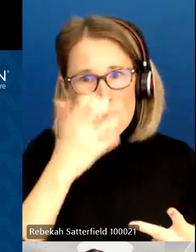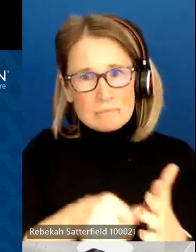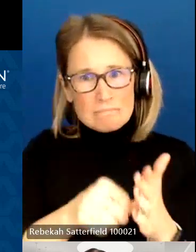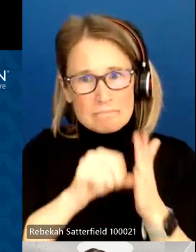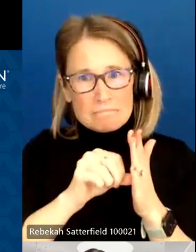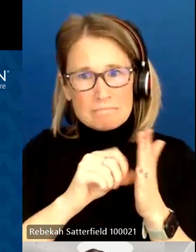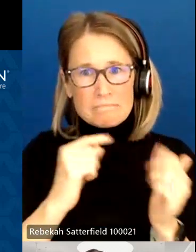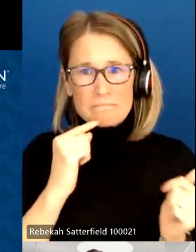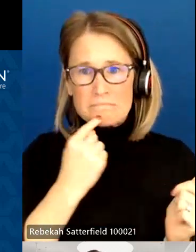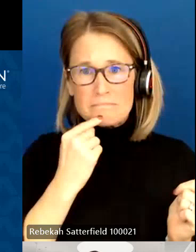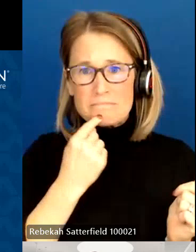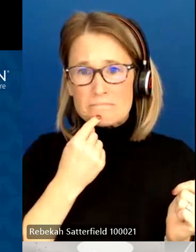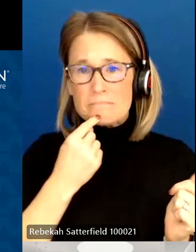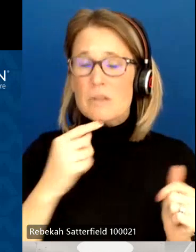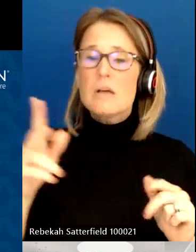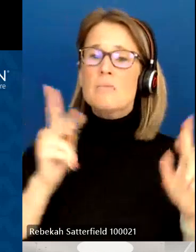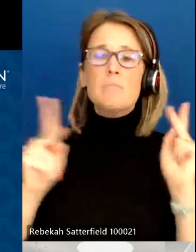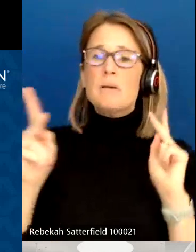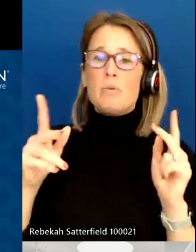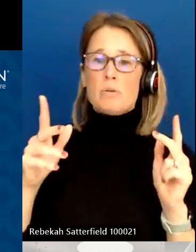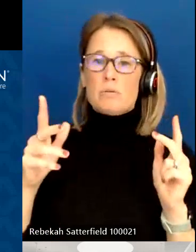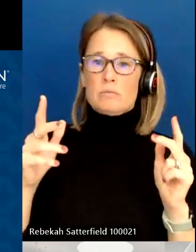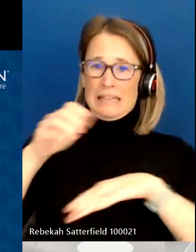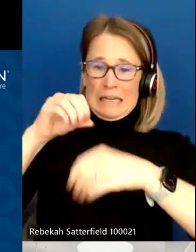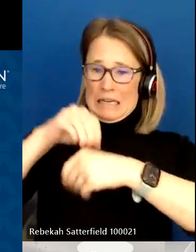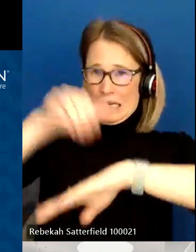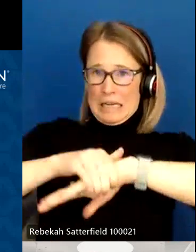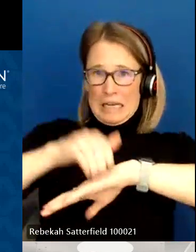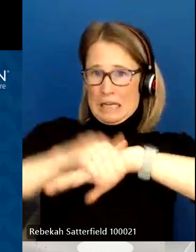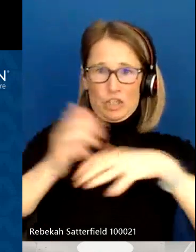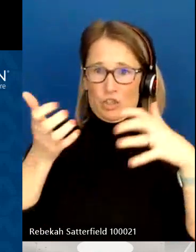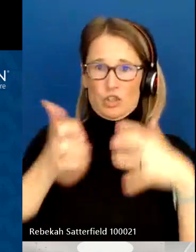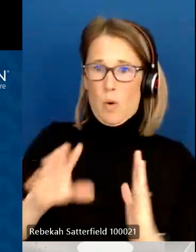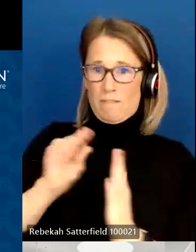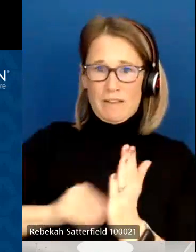fill any of that out but then when you're filling it out and it's nonsensical it's going to really